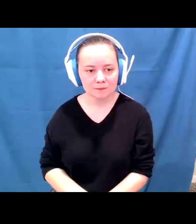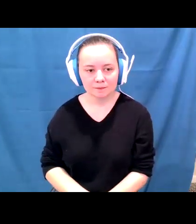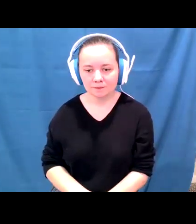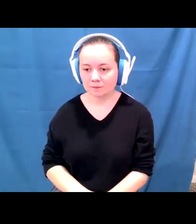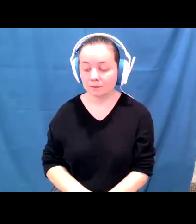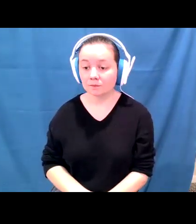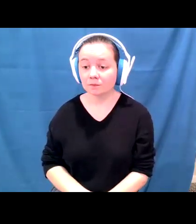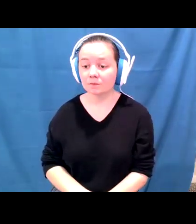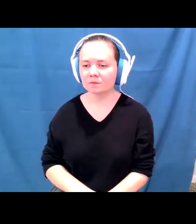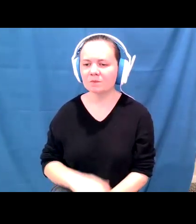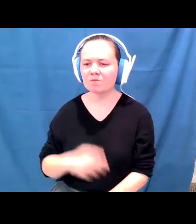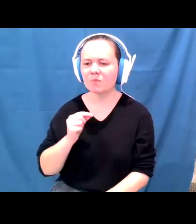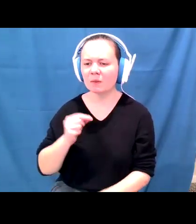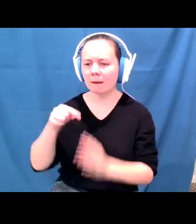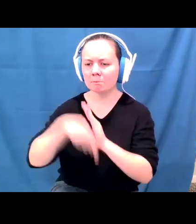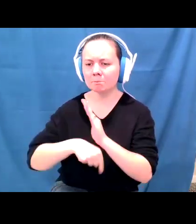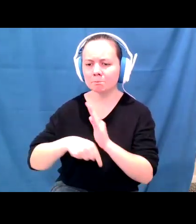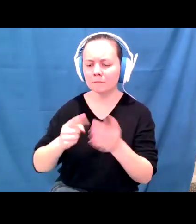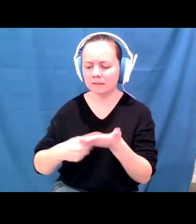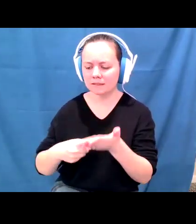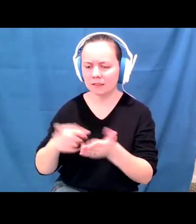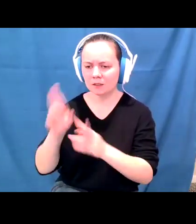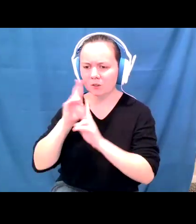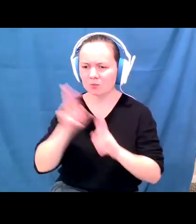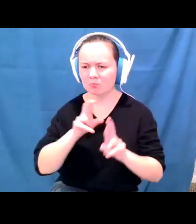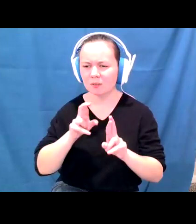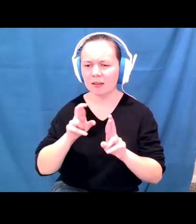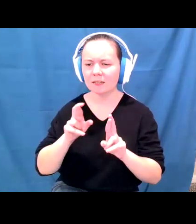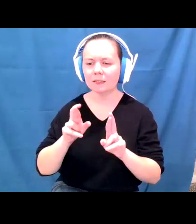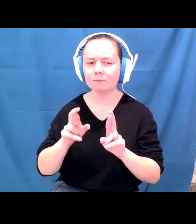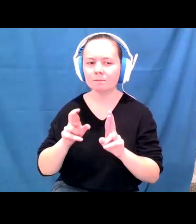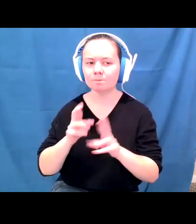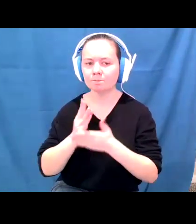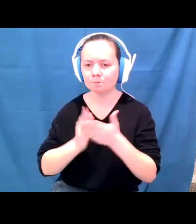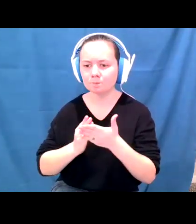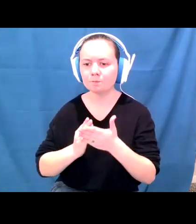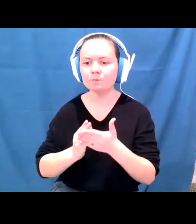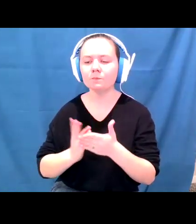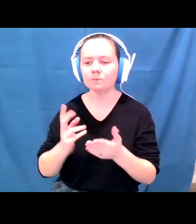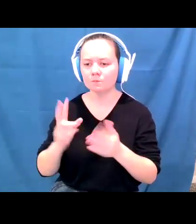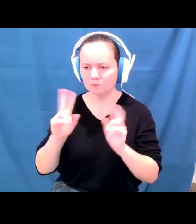So, a little bit more about that readiness phase and the topics that we're including for this TA opportunity.